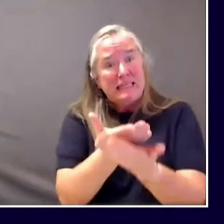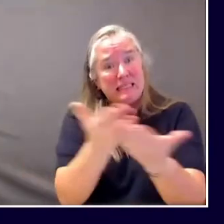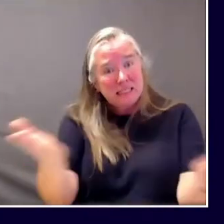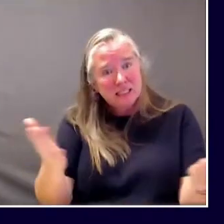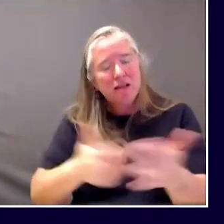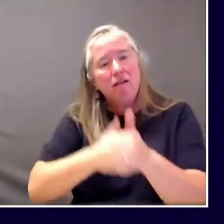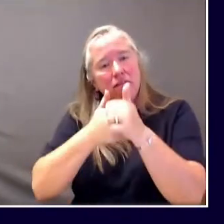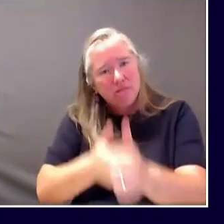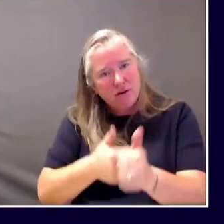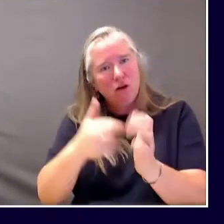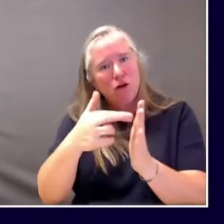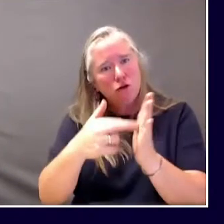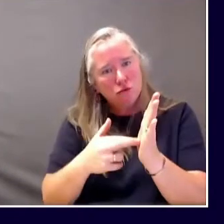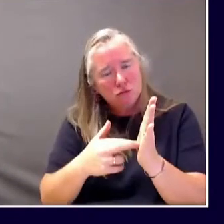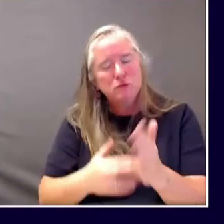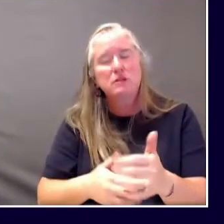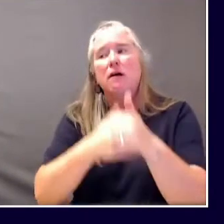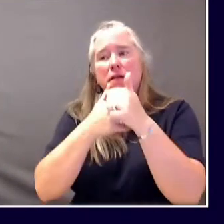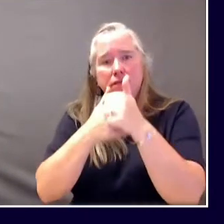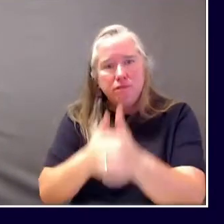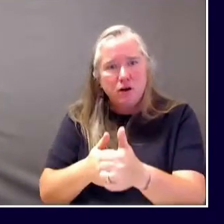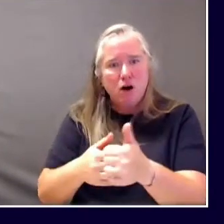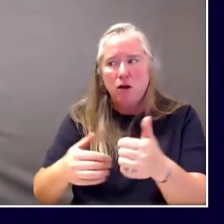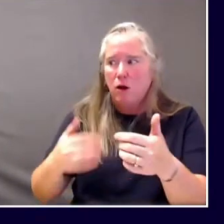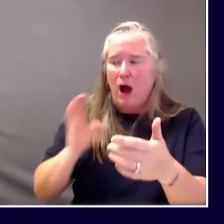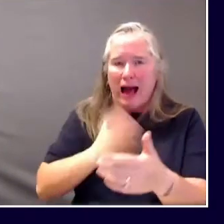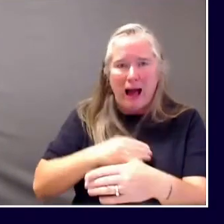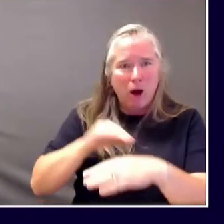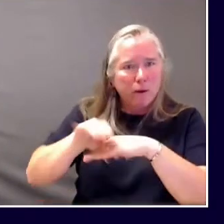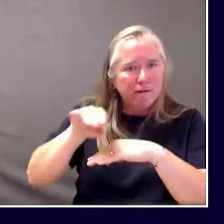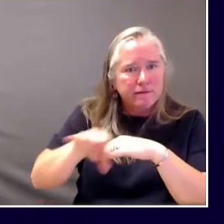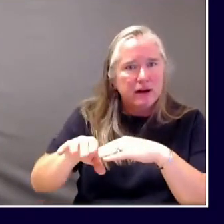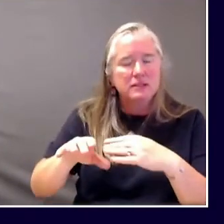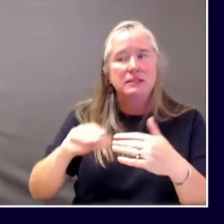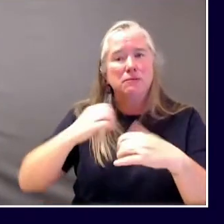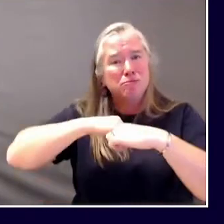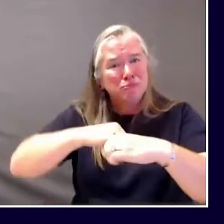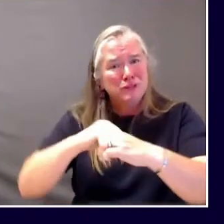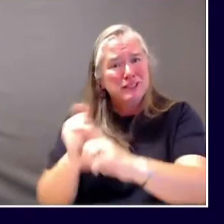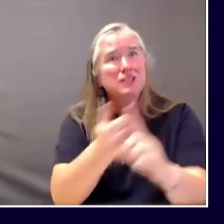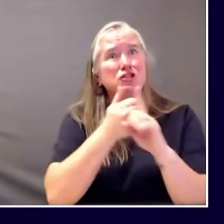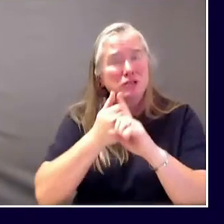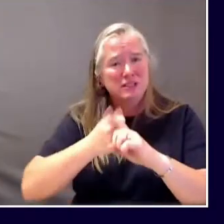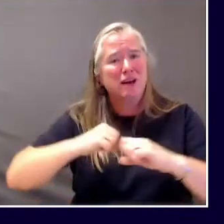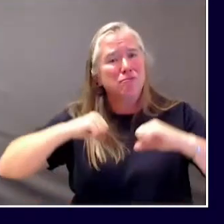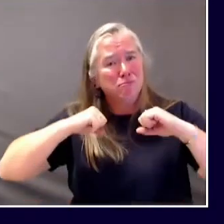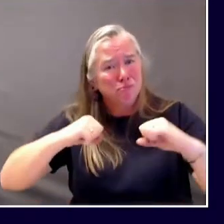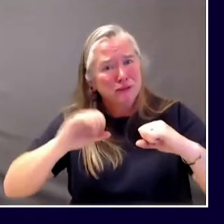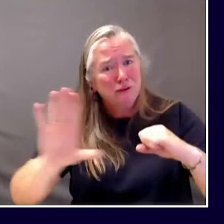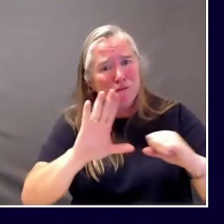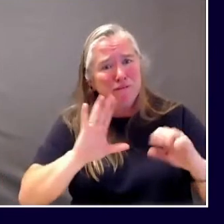else including yourself and your